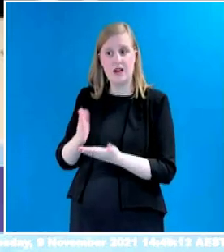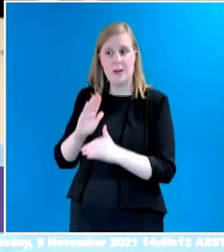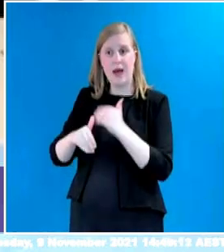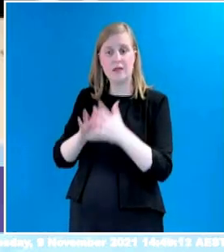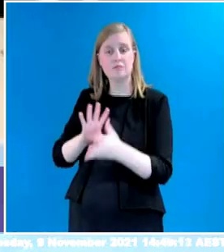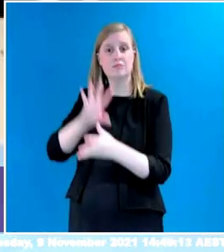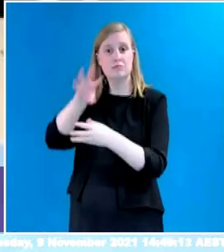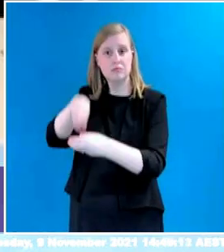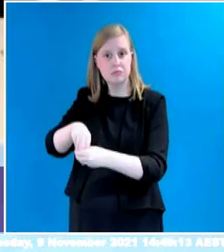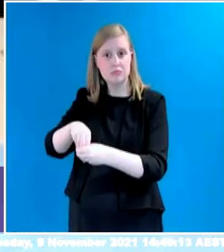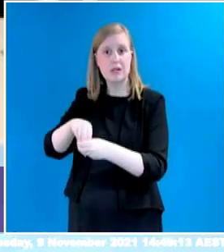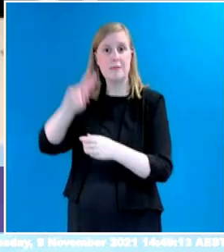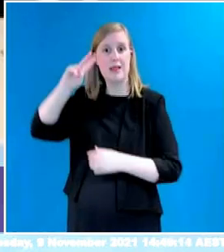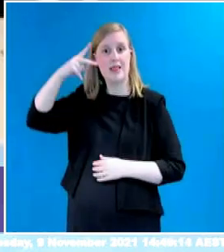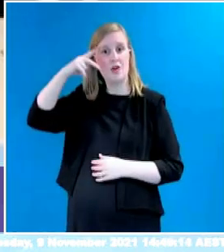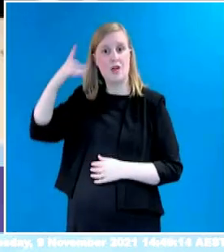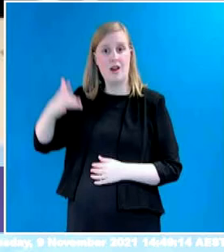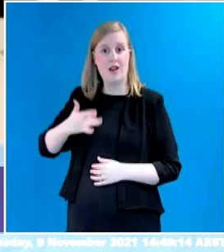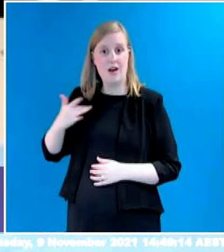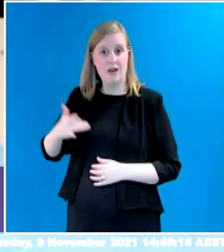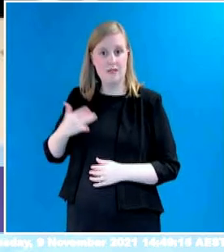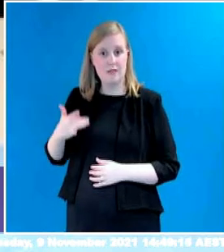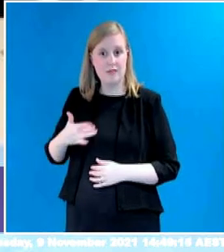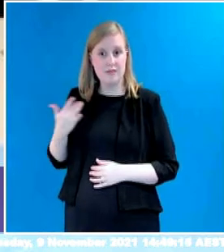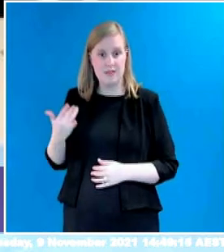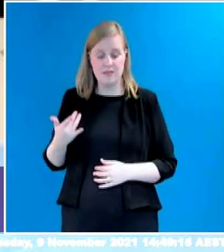articles, they are traditional civil and political rights but there are